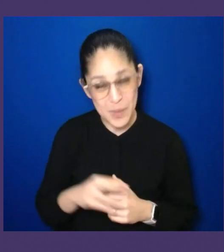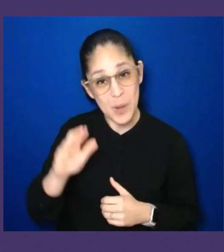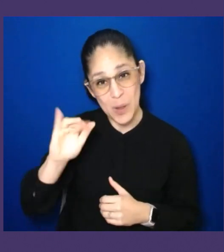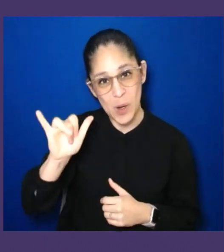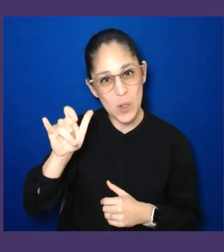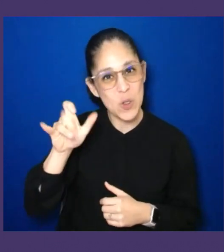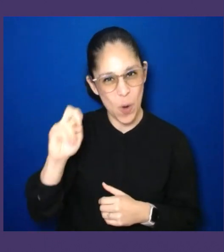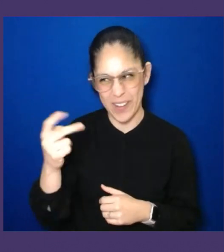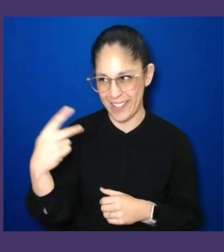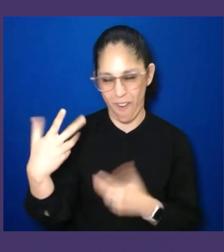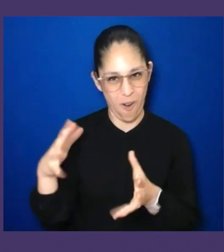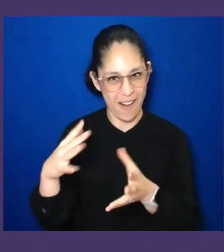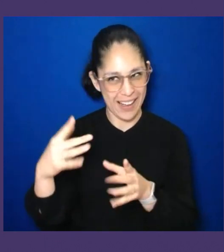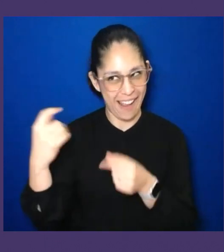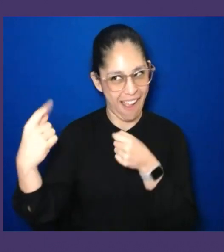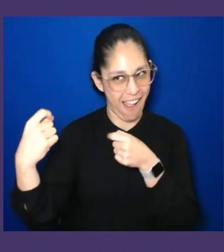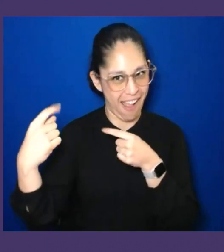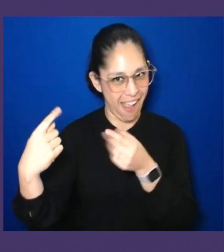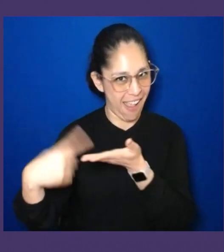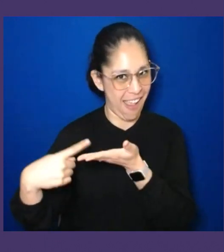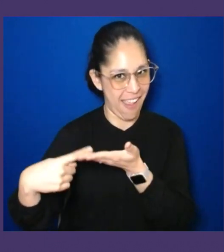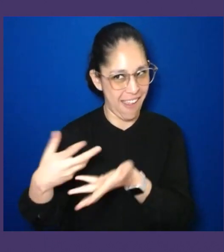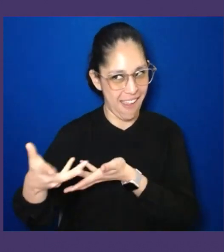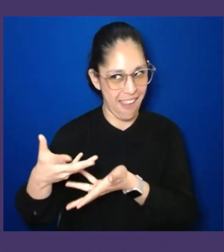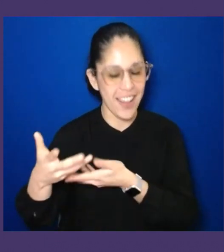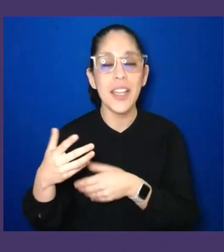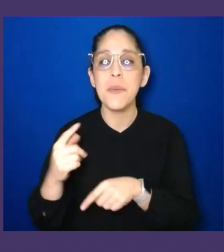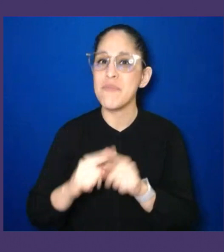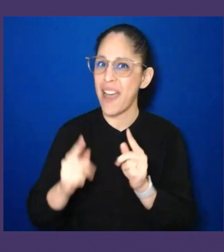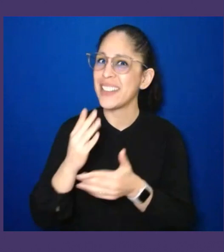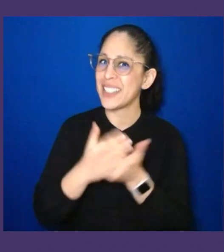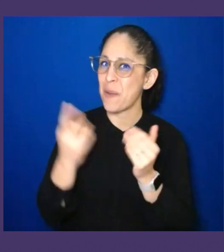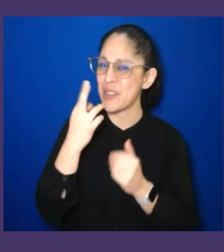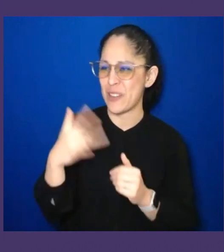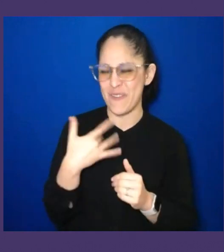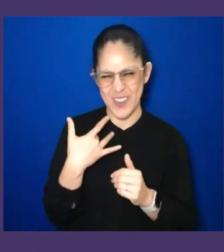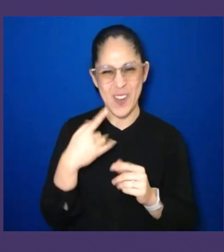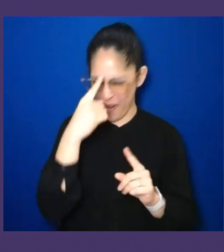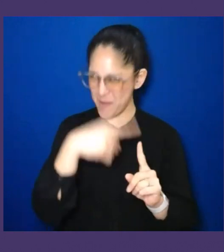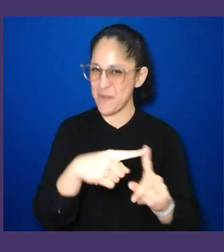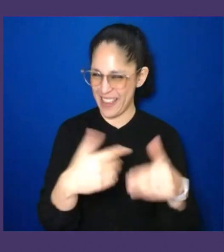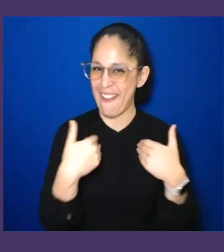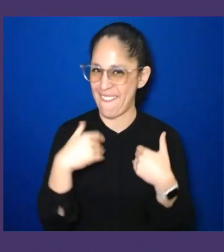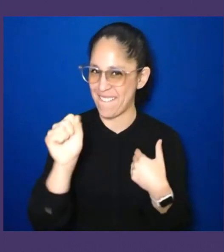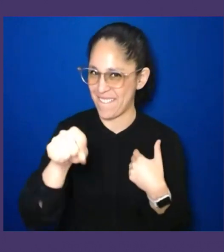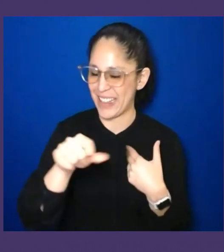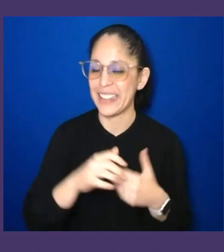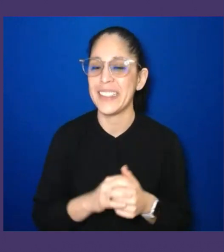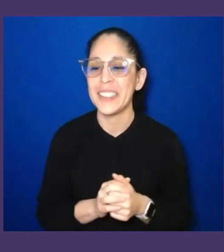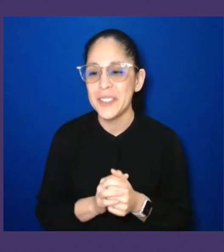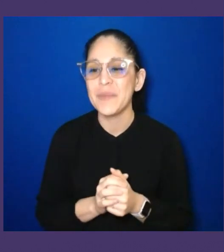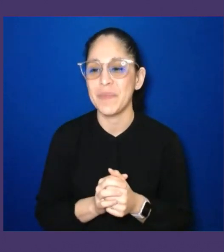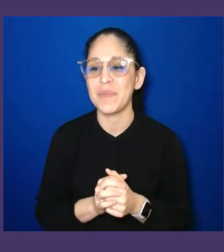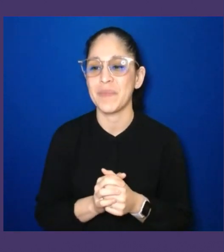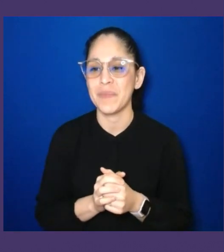but there's also a reason to feel optimistic. After all, the four of us are convened here